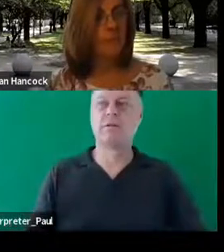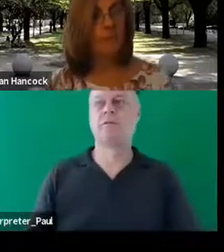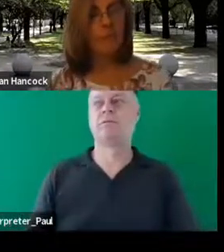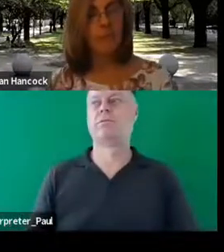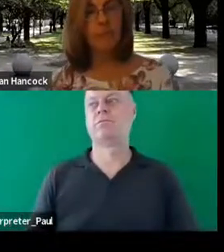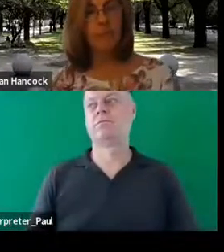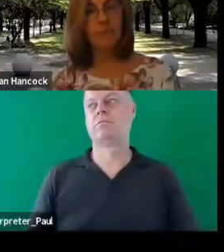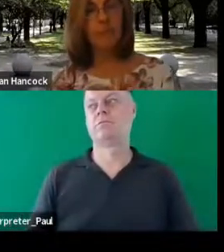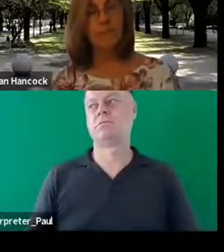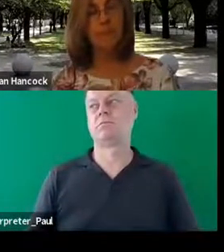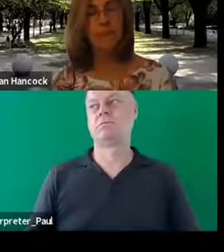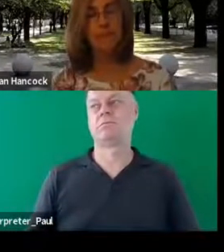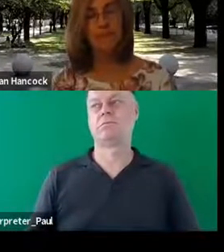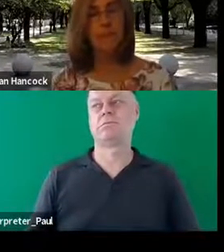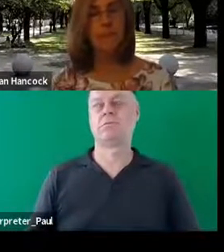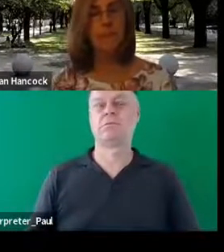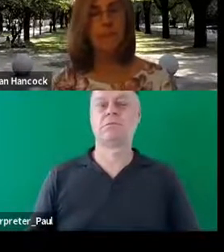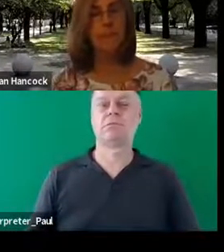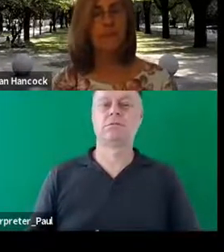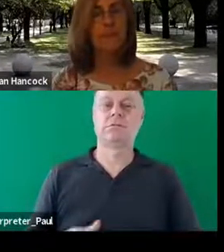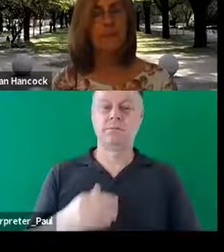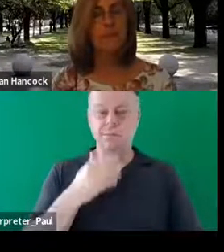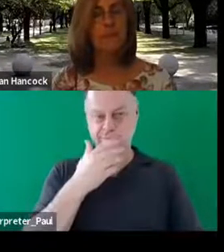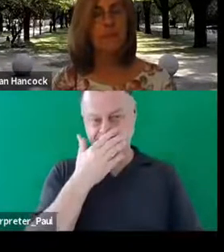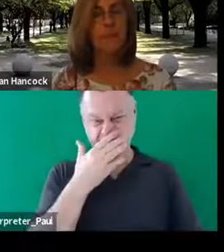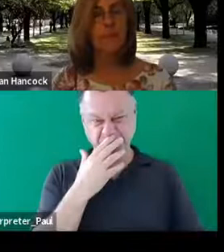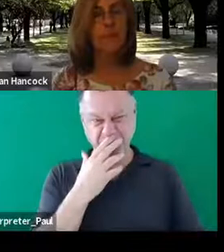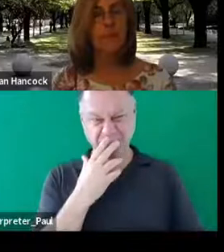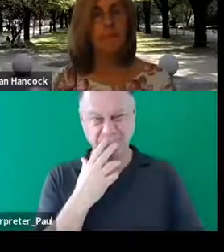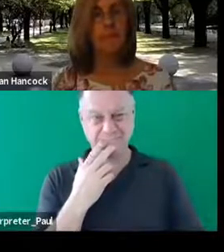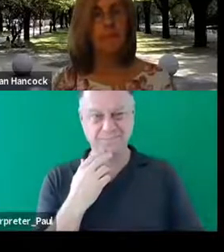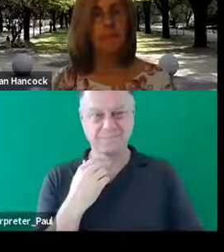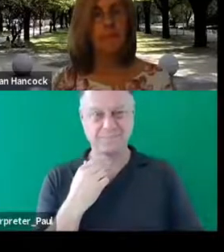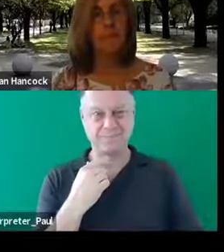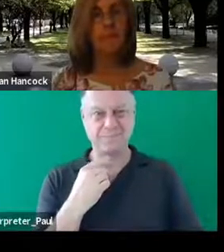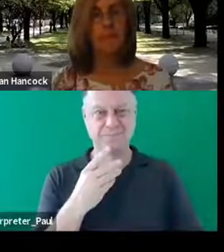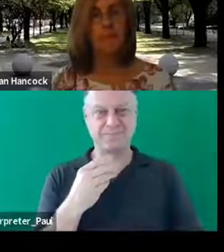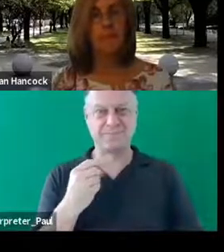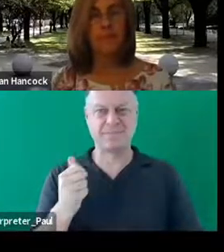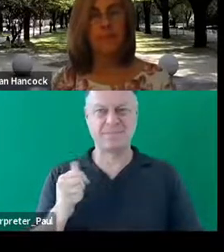that aren't participating in the mentor program and aren't keen to do that, so we came up with